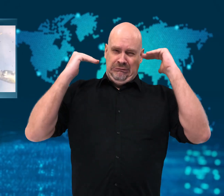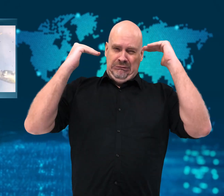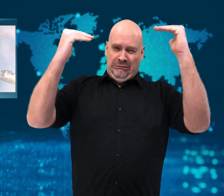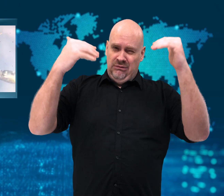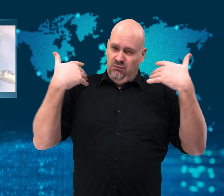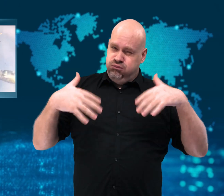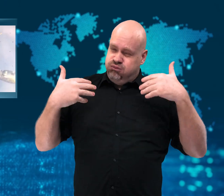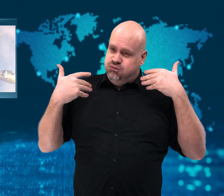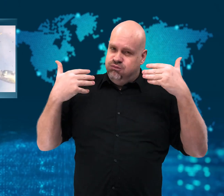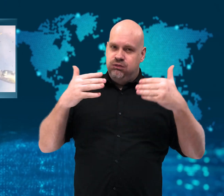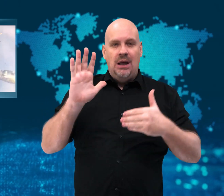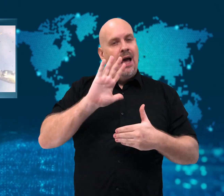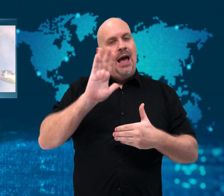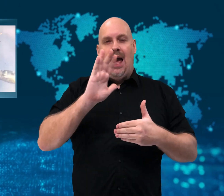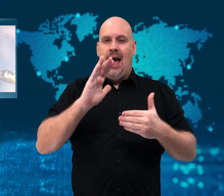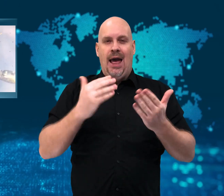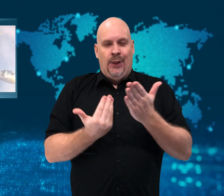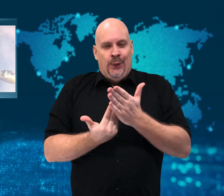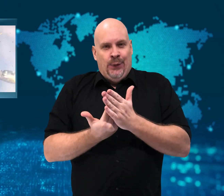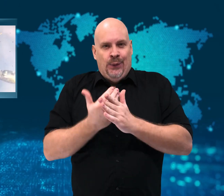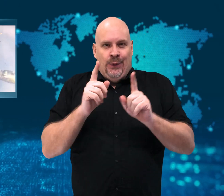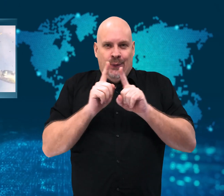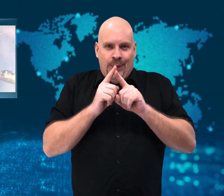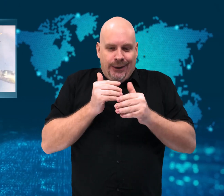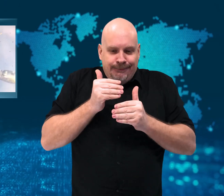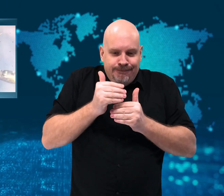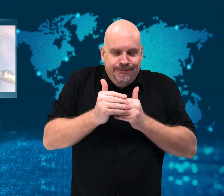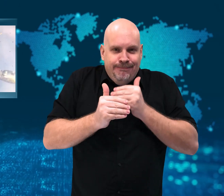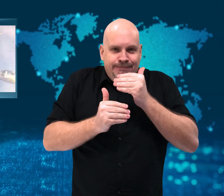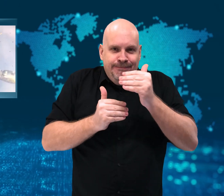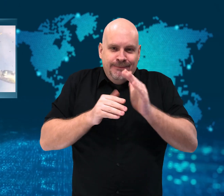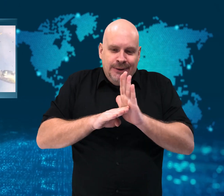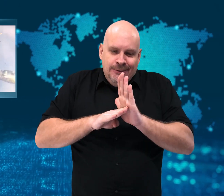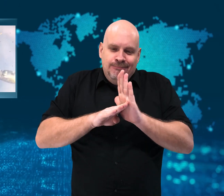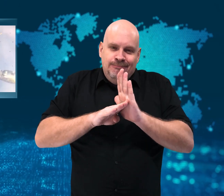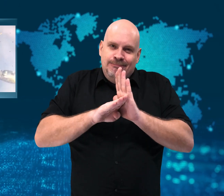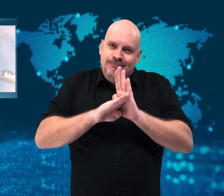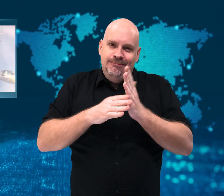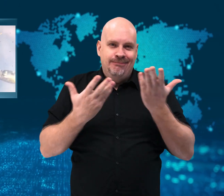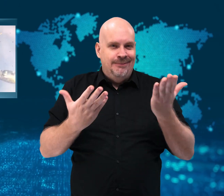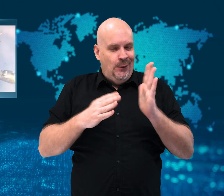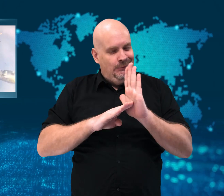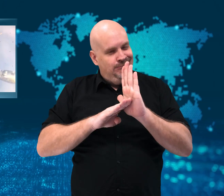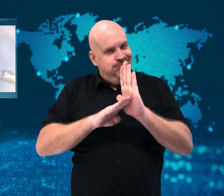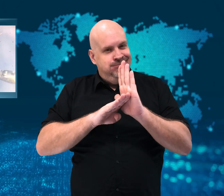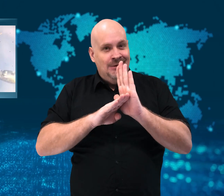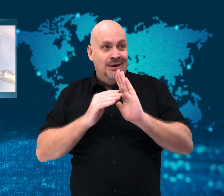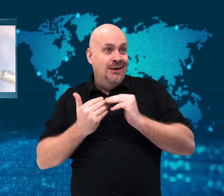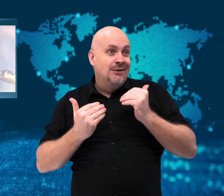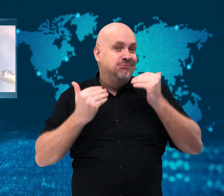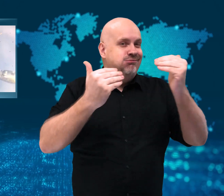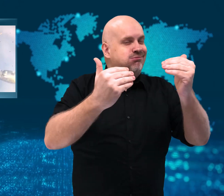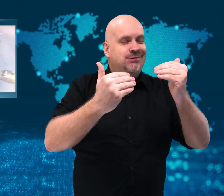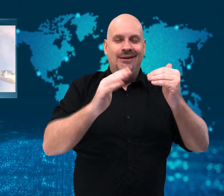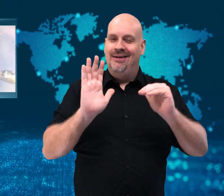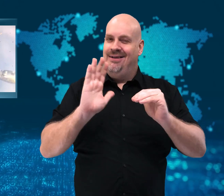scientists consider their “robots” to be early technology.